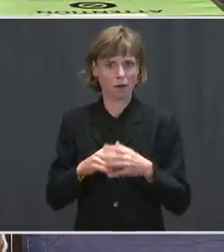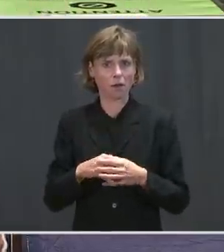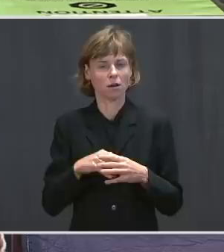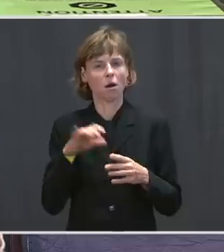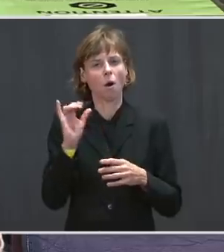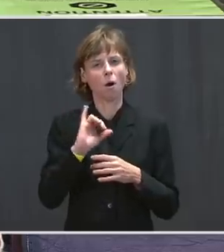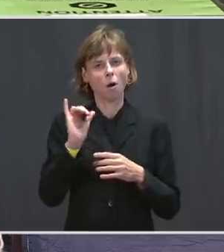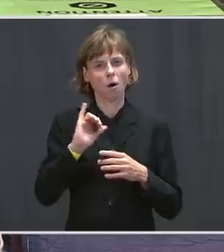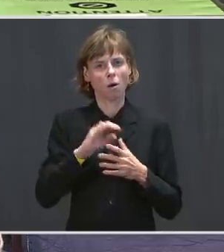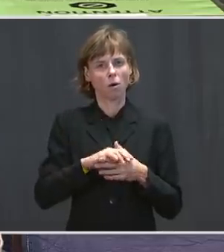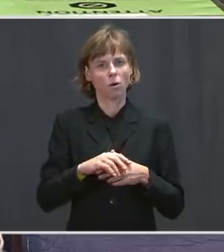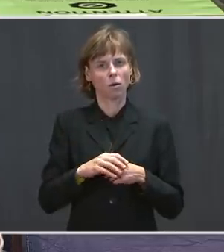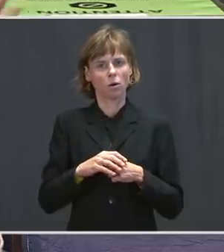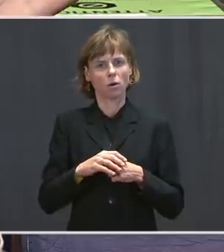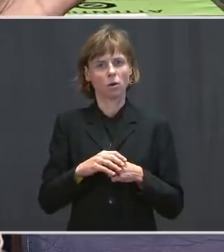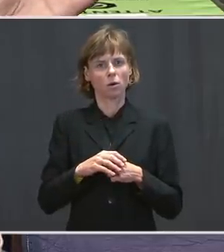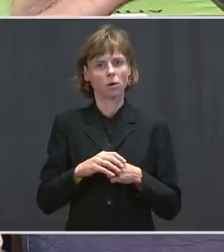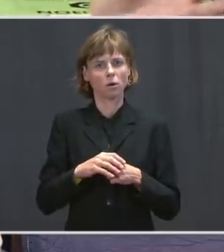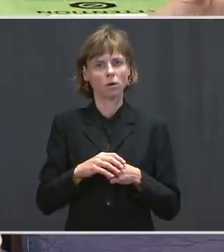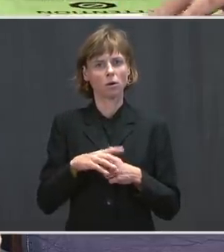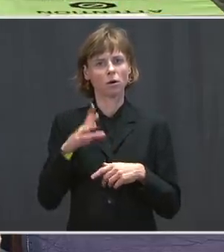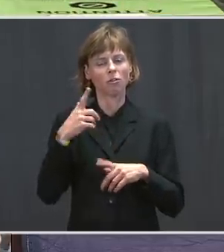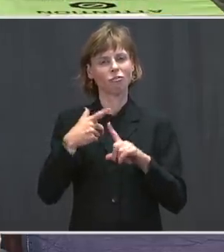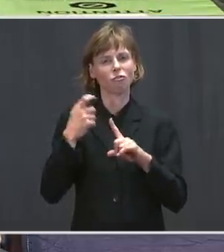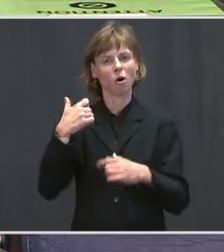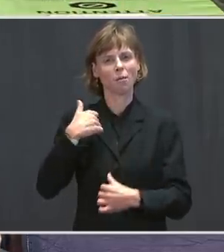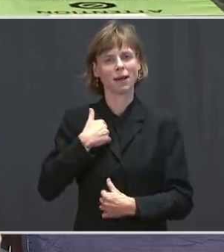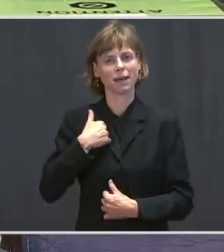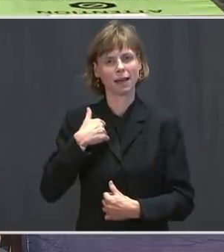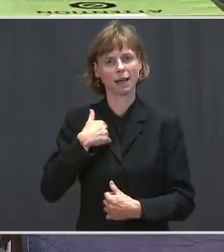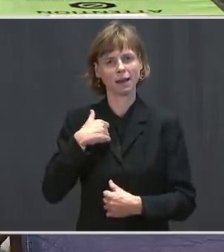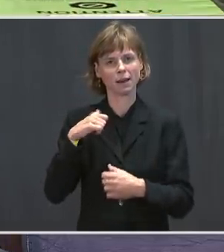that would carry oil from Canadian territories into Alaska. Is that under review?